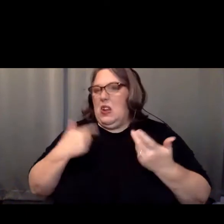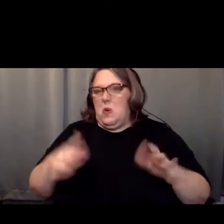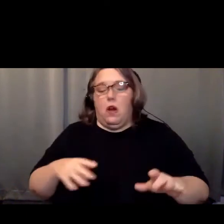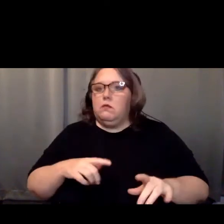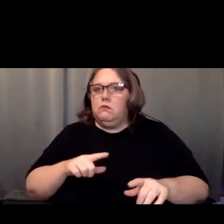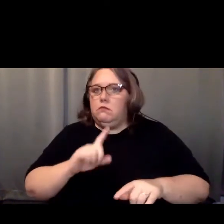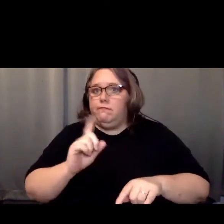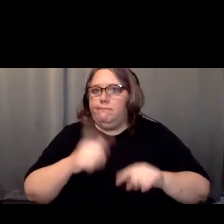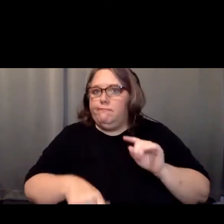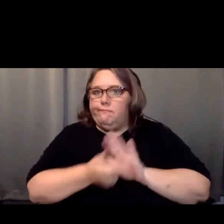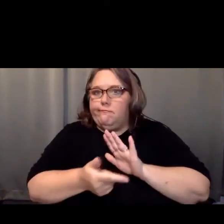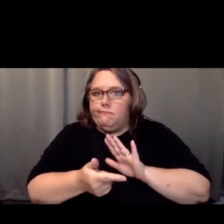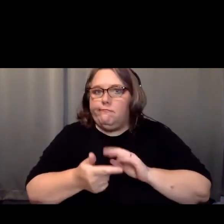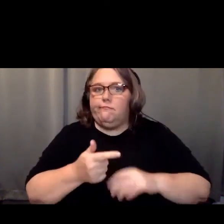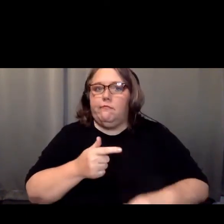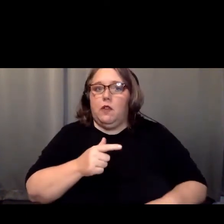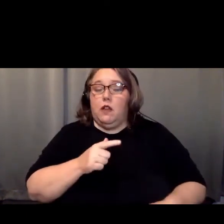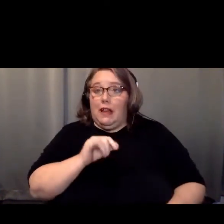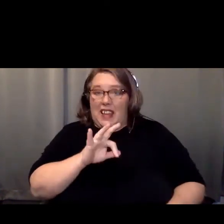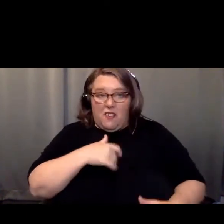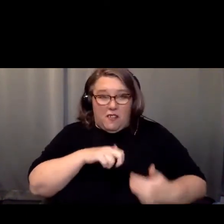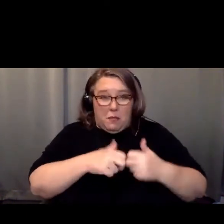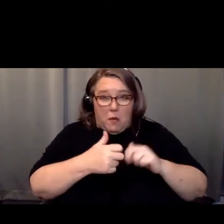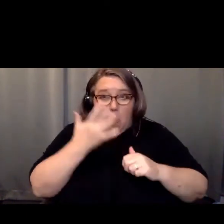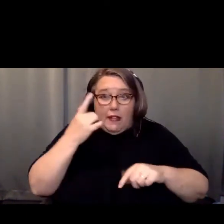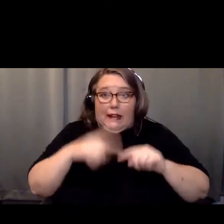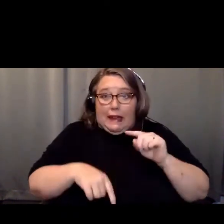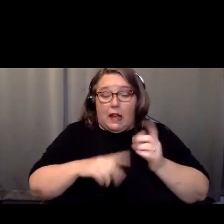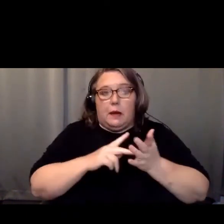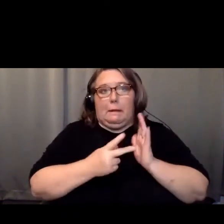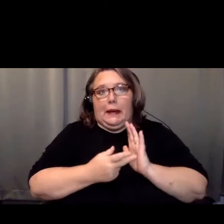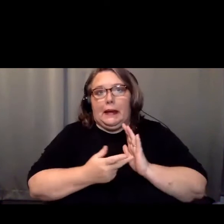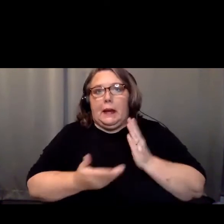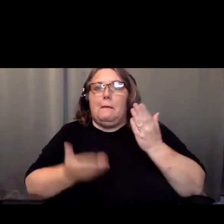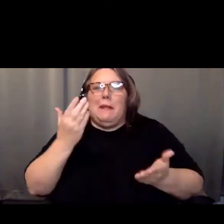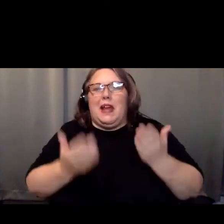If they have any issues of why they can't do it, maybe they don't know how to do a certain accommodation,